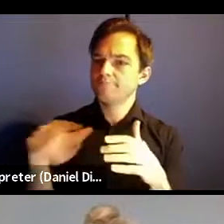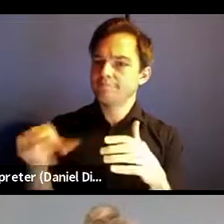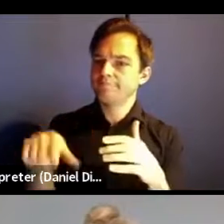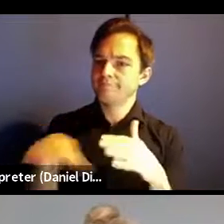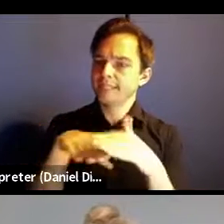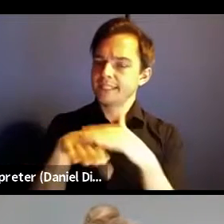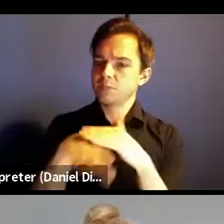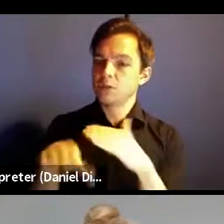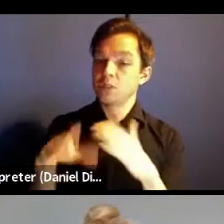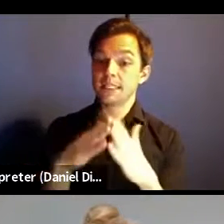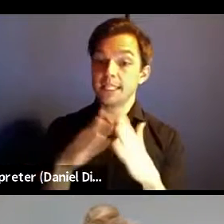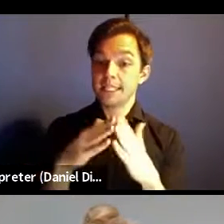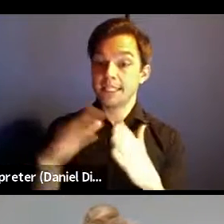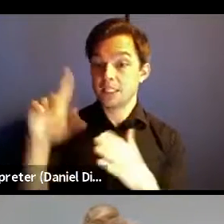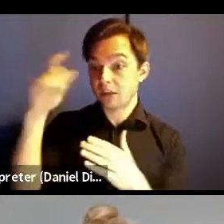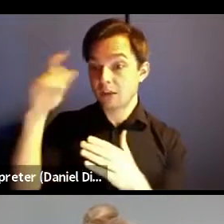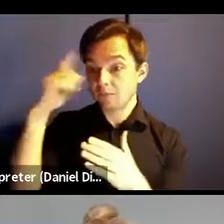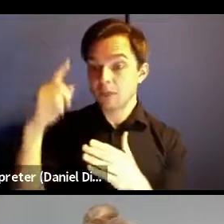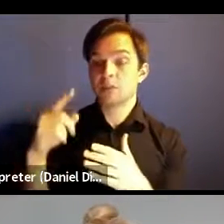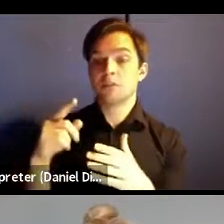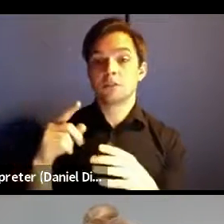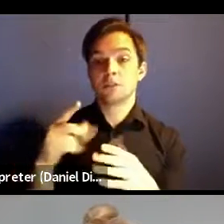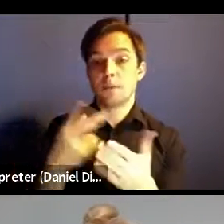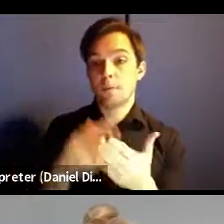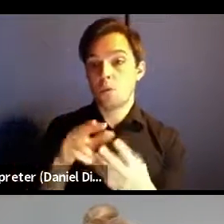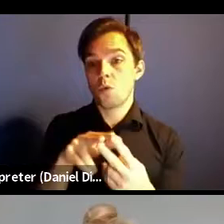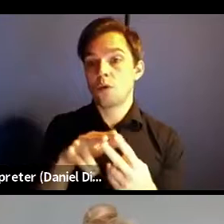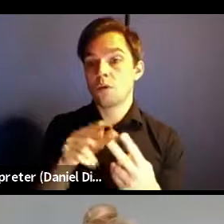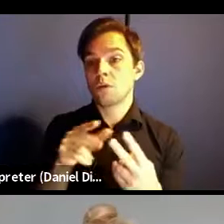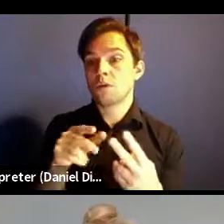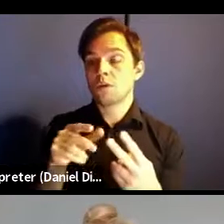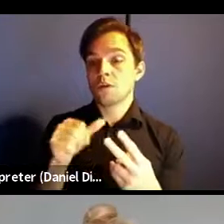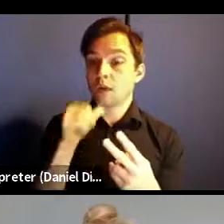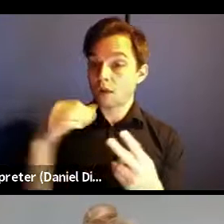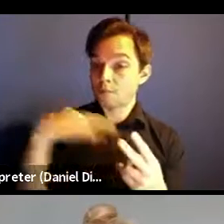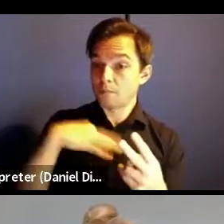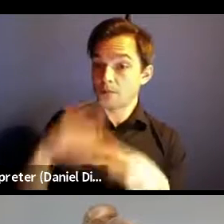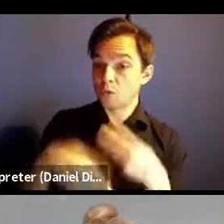and now in a nonprofit role,